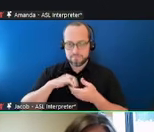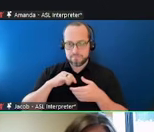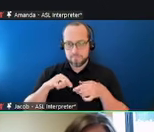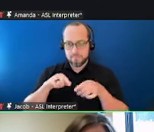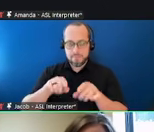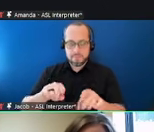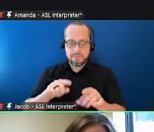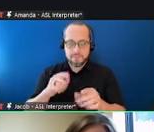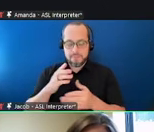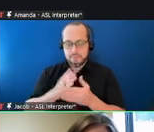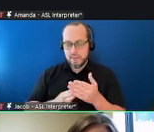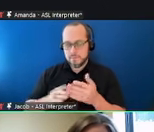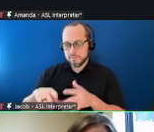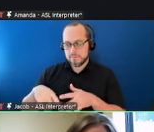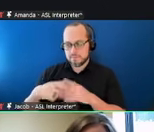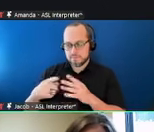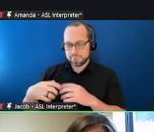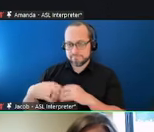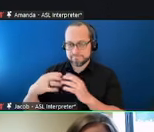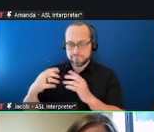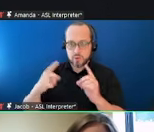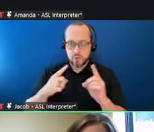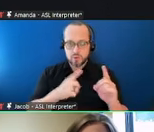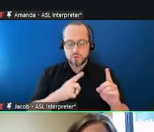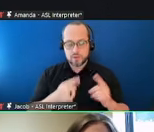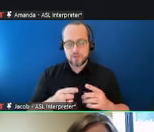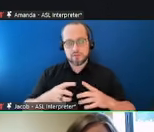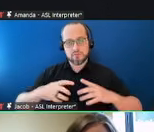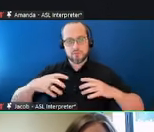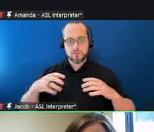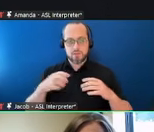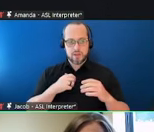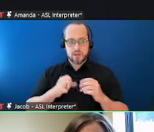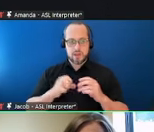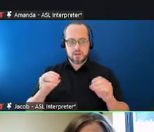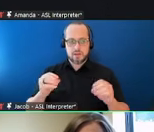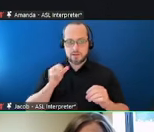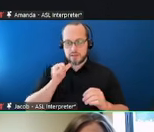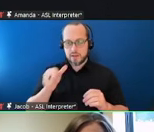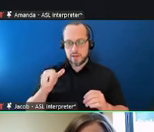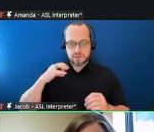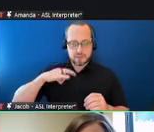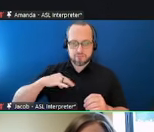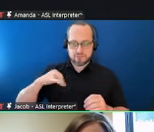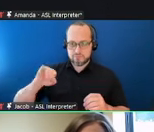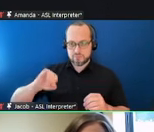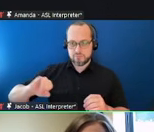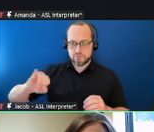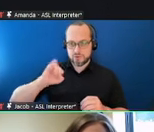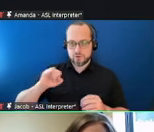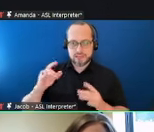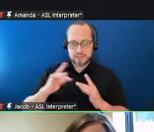about. We also have a robust health assist uninsured network and this links patients to